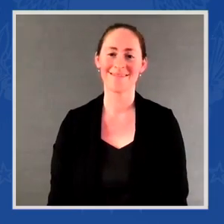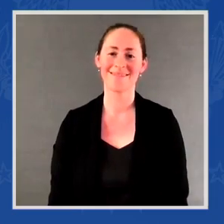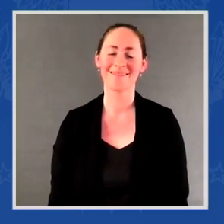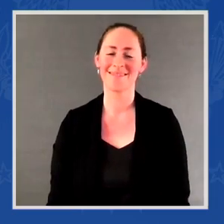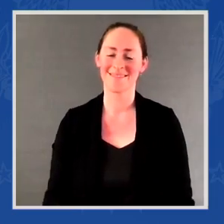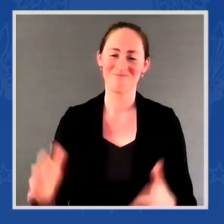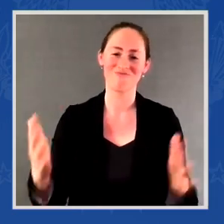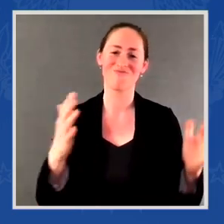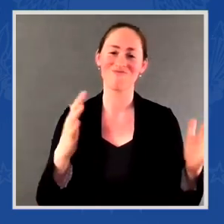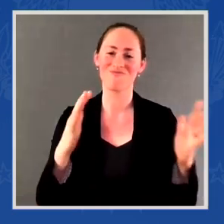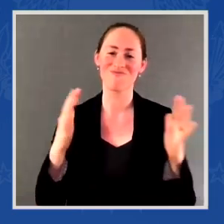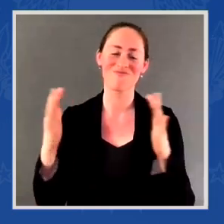Governor Cooper: Hello, everybody.